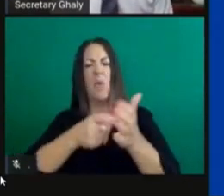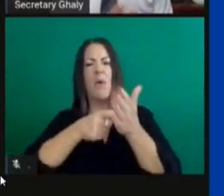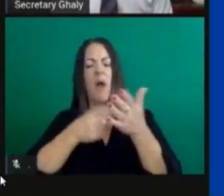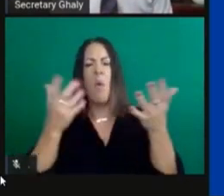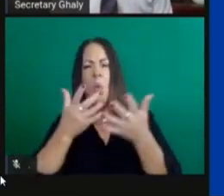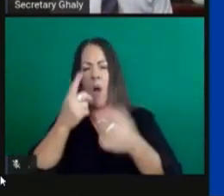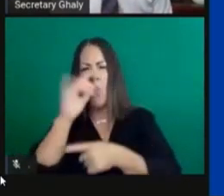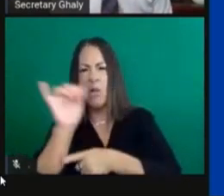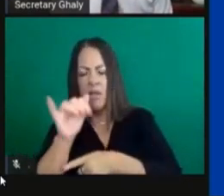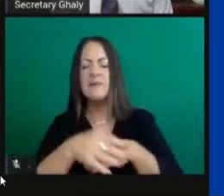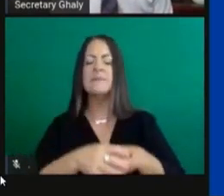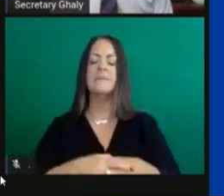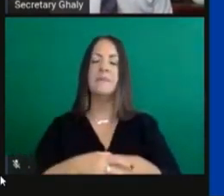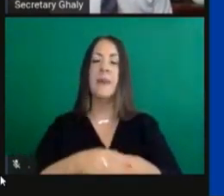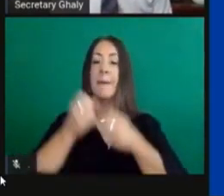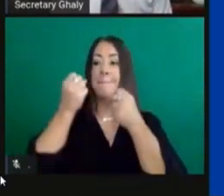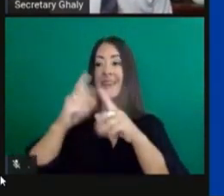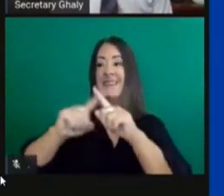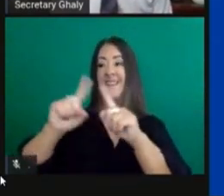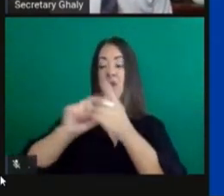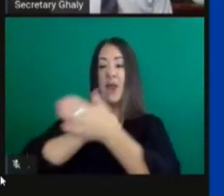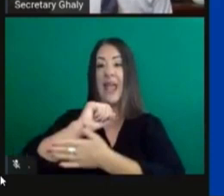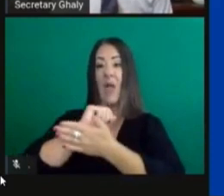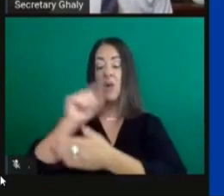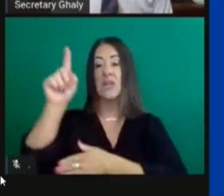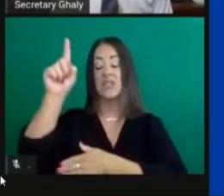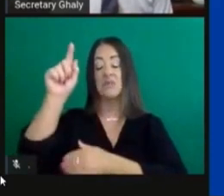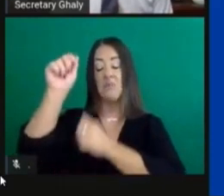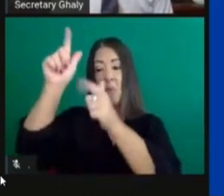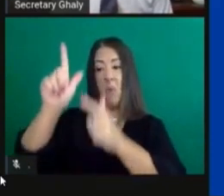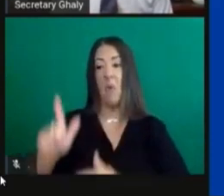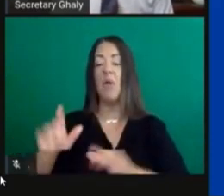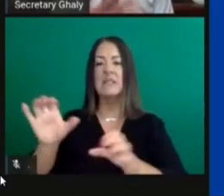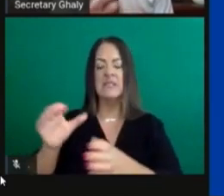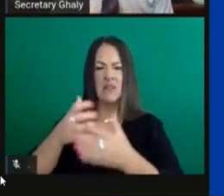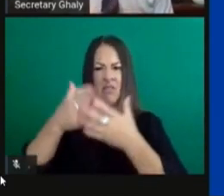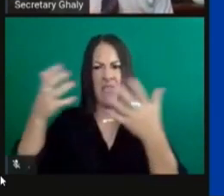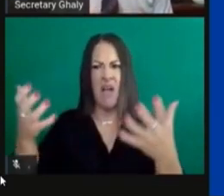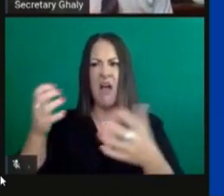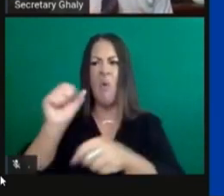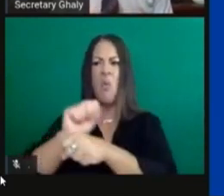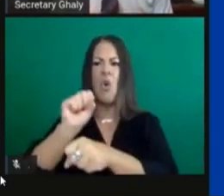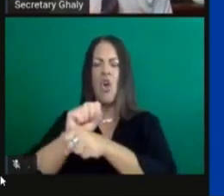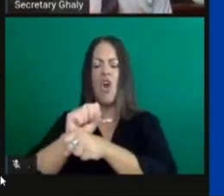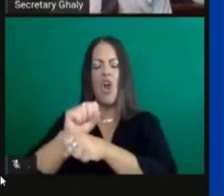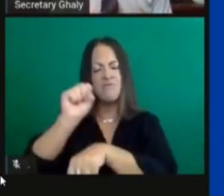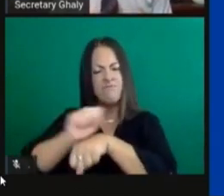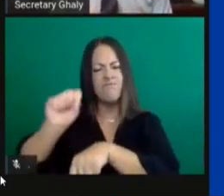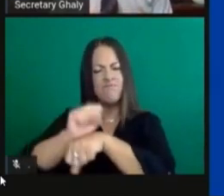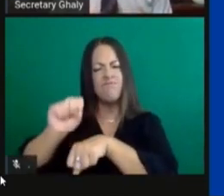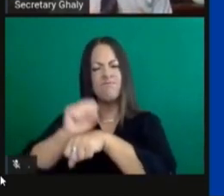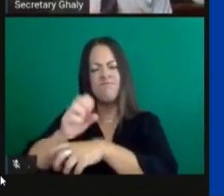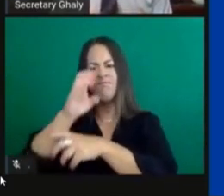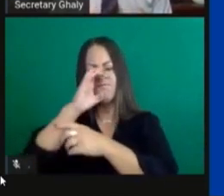TIERING SYSTEM. SO ACTUALLY THOSE THAT ARE CHANGING TIERS.